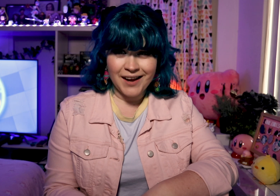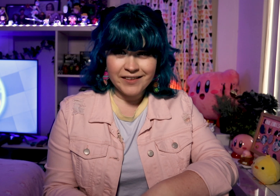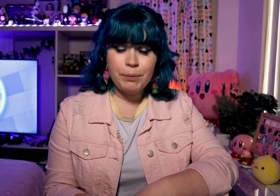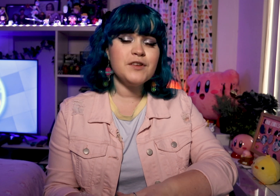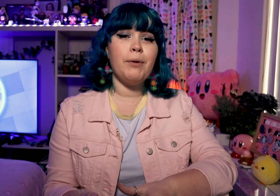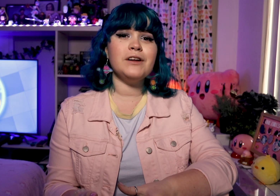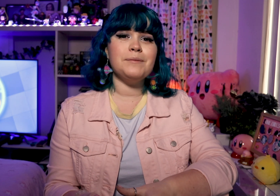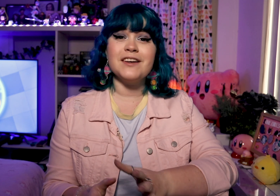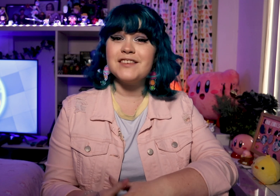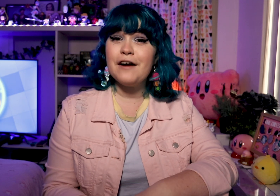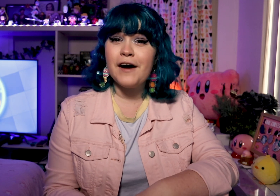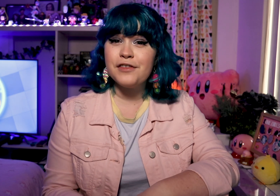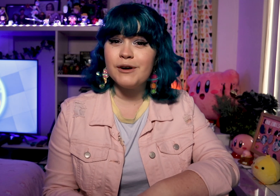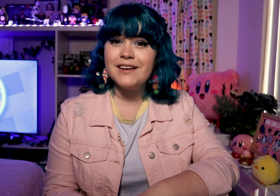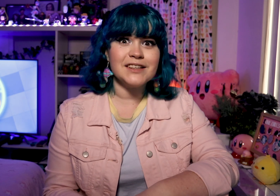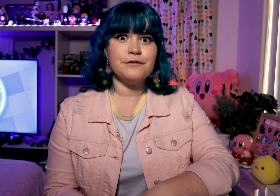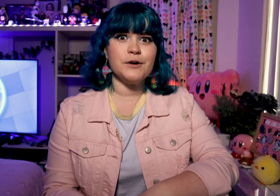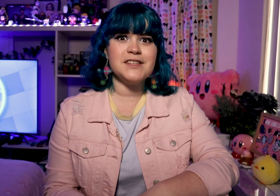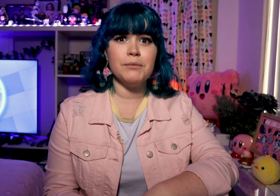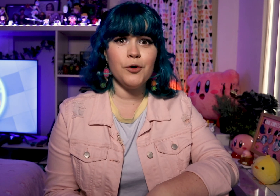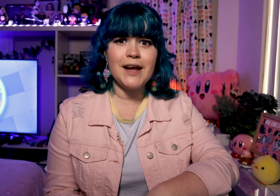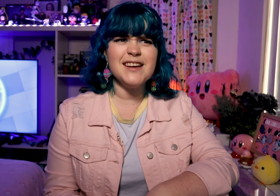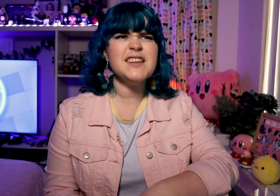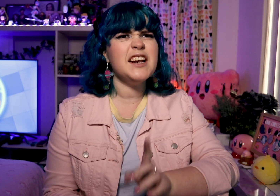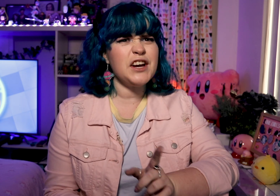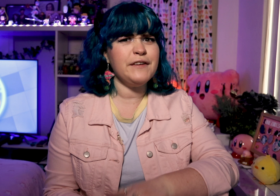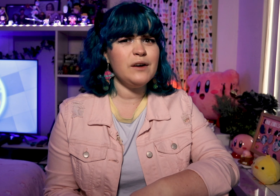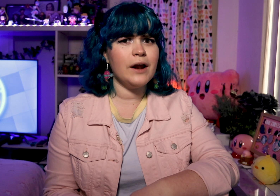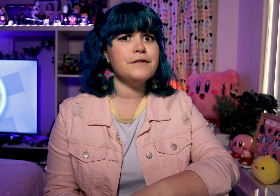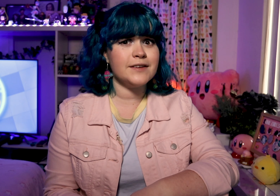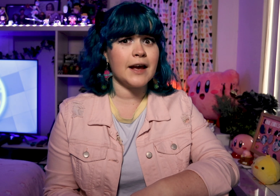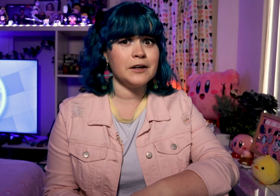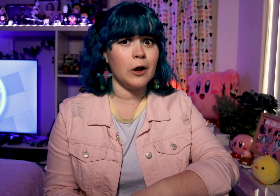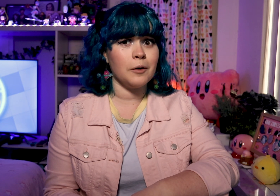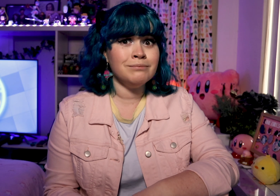The post-apocalyptic sci-fi thriller Deliver Us The Moon is definitely one for the second column.